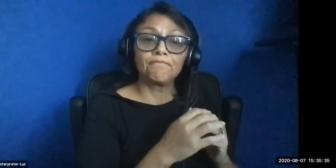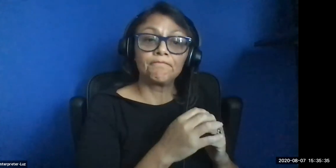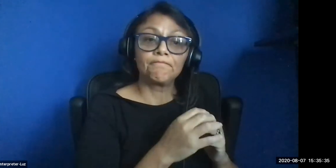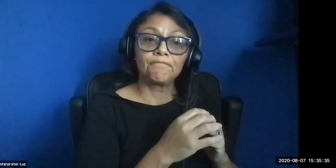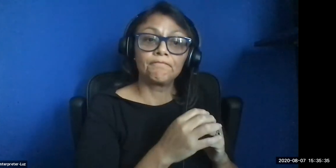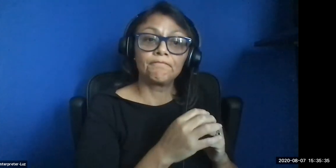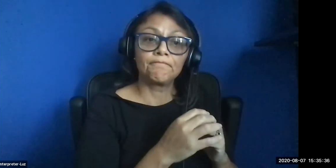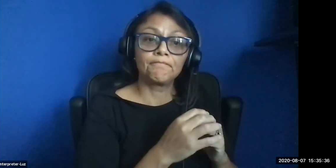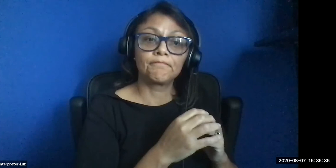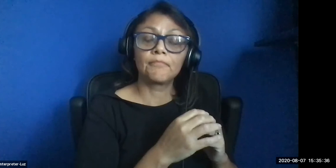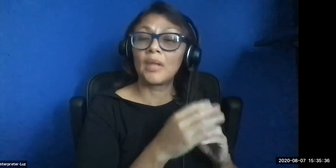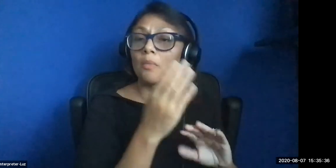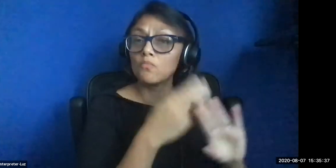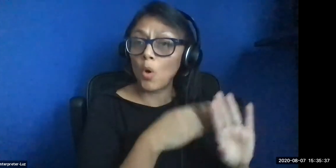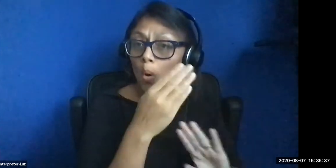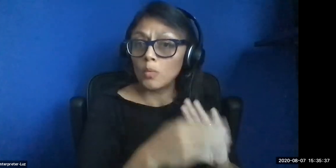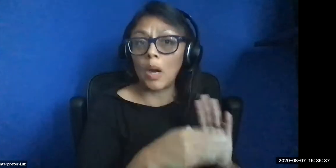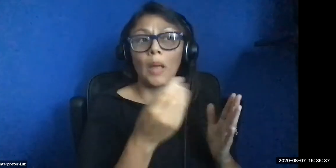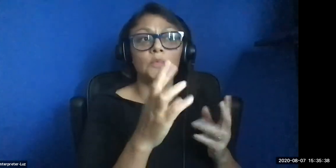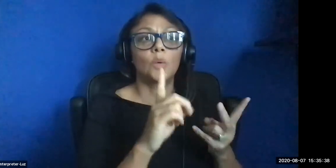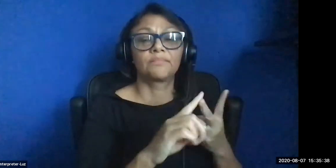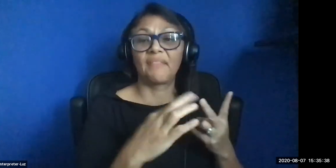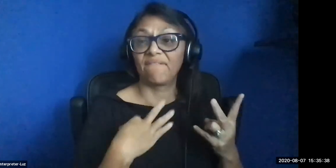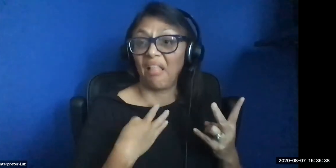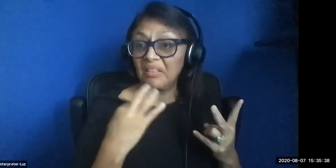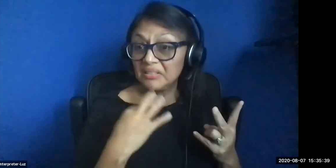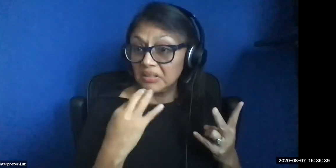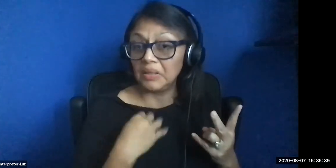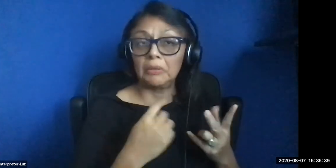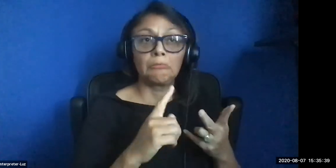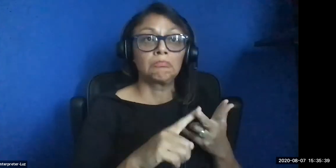Karen Crocket: To volunteer or to do something. Channelle Charest: Yeah, I'm actually gonna